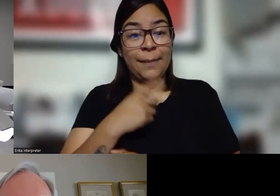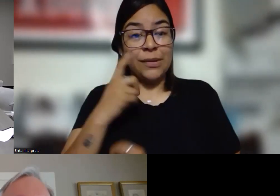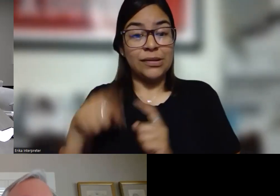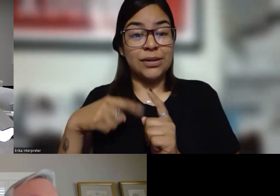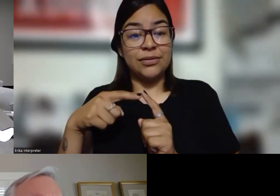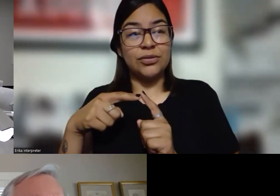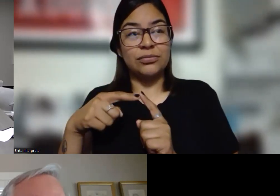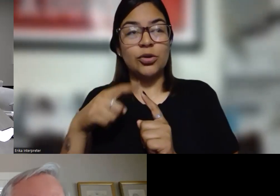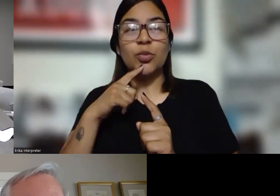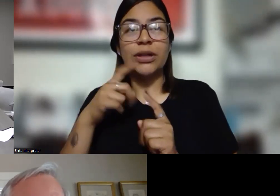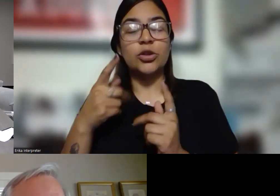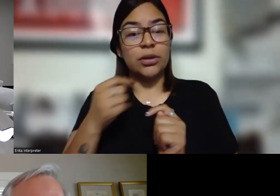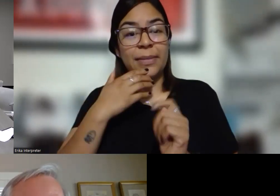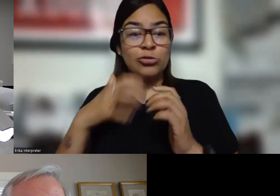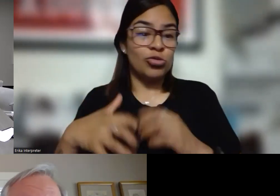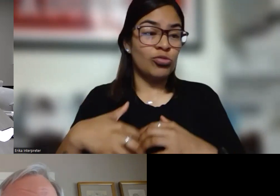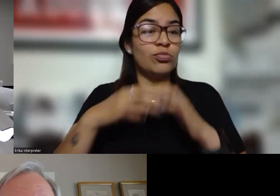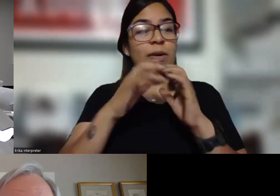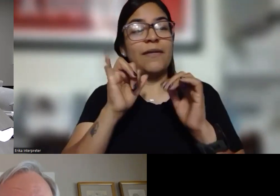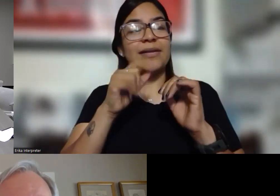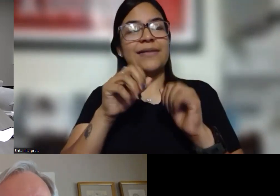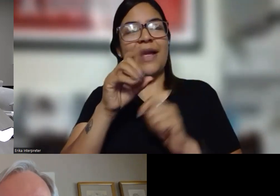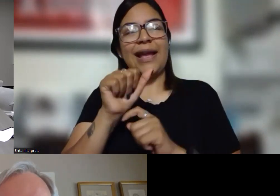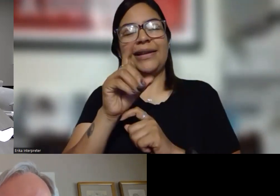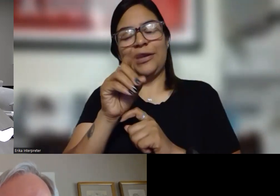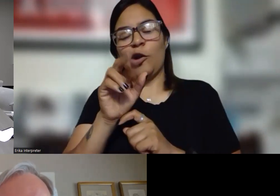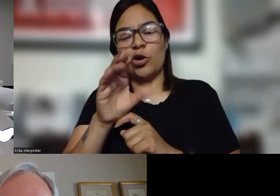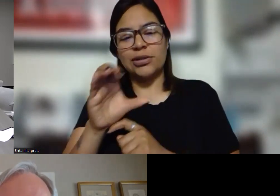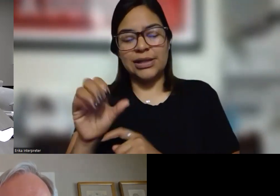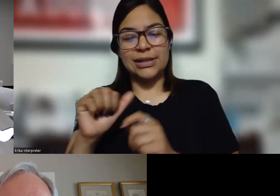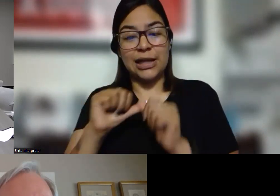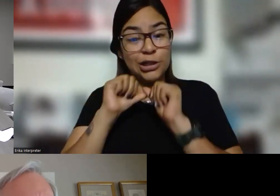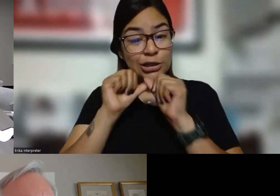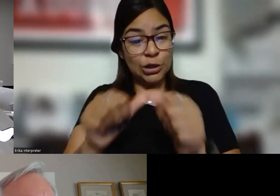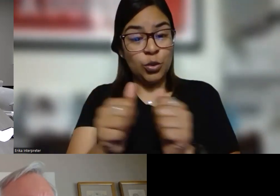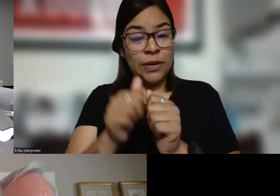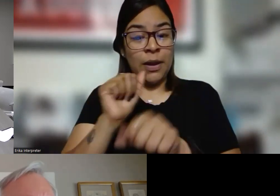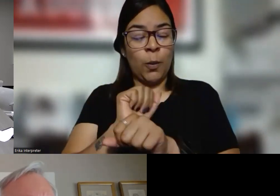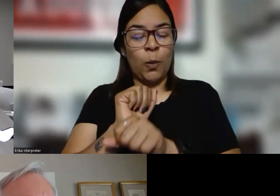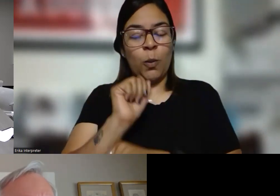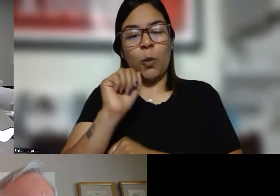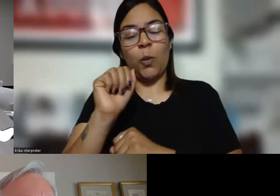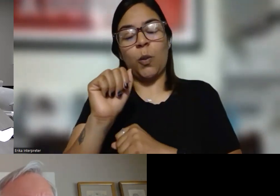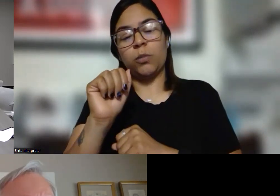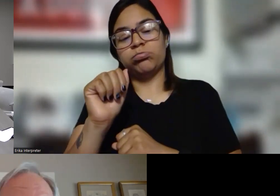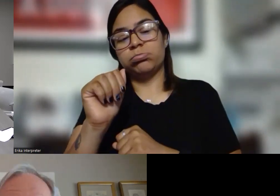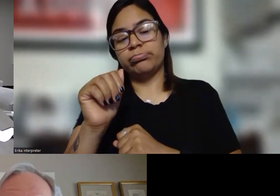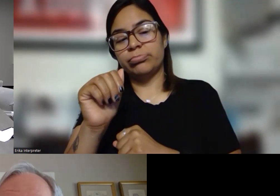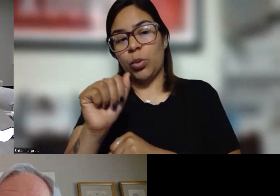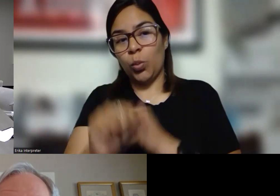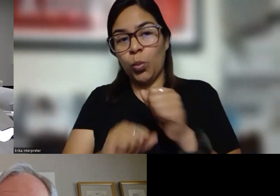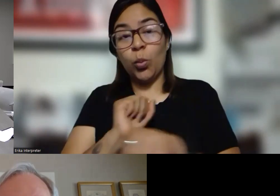sustainability of the uh of adrcs and continuing to kind of progress toward uh a full Statewide